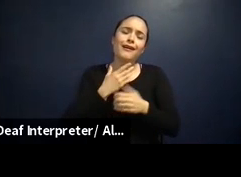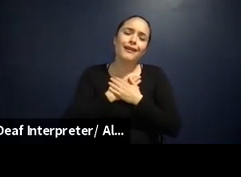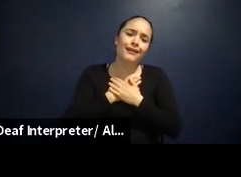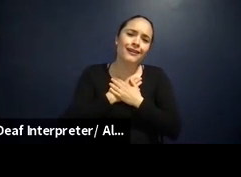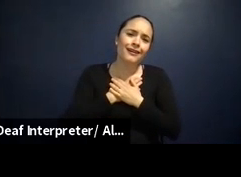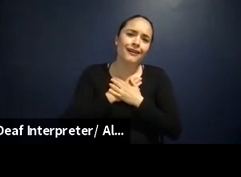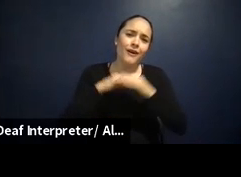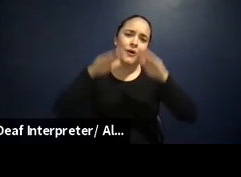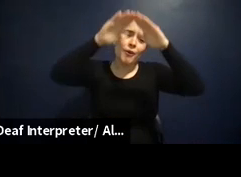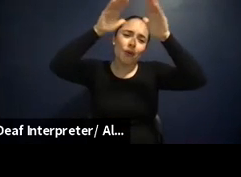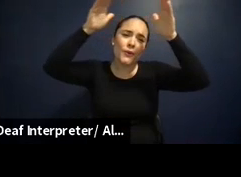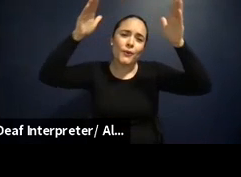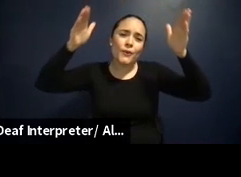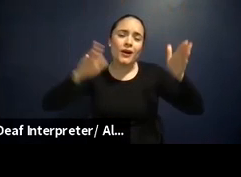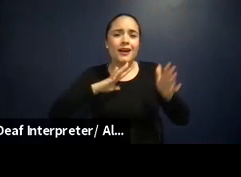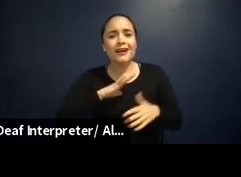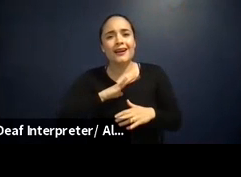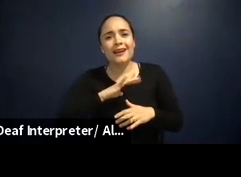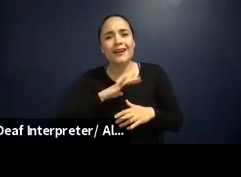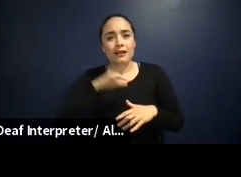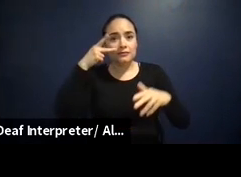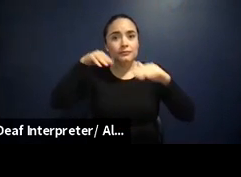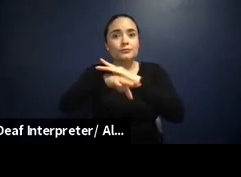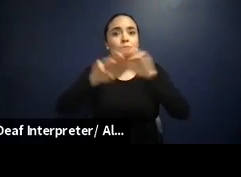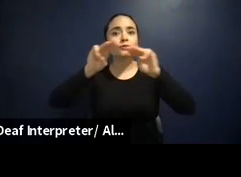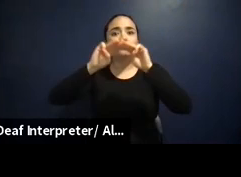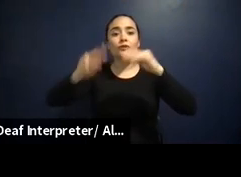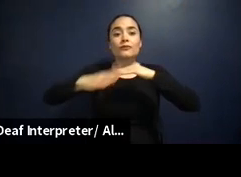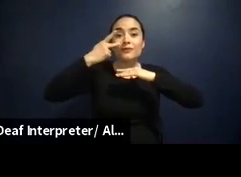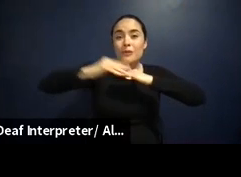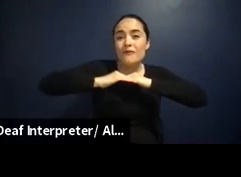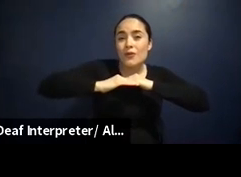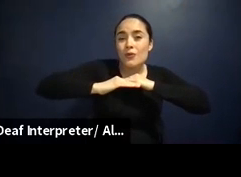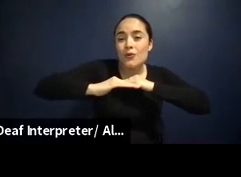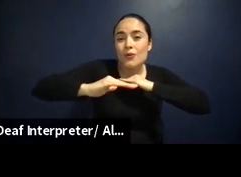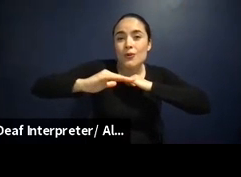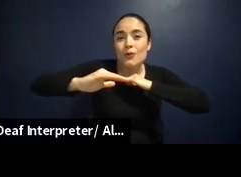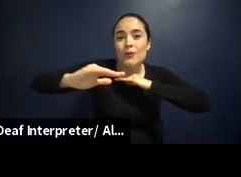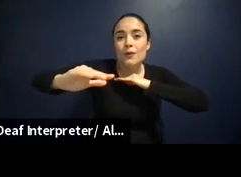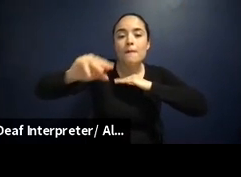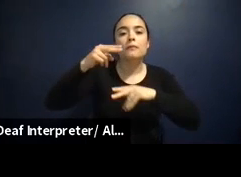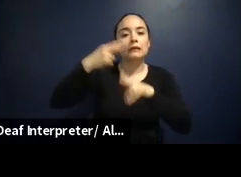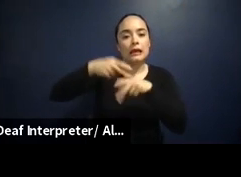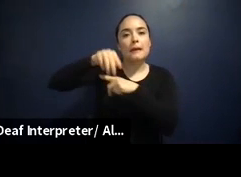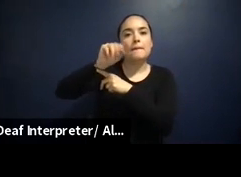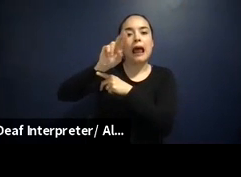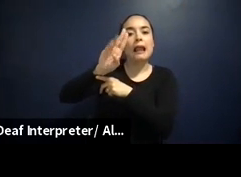that we have, and actually the central part there is sodalite, so that's part of our lapis rock, one